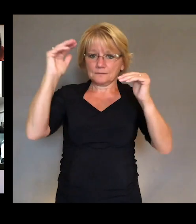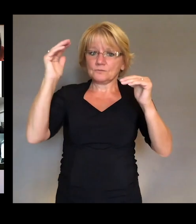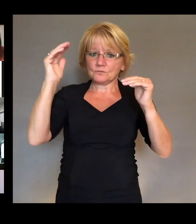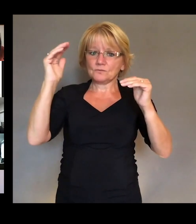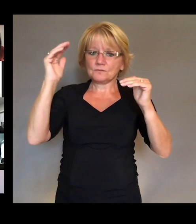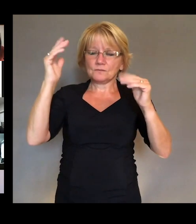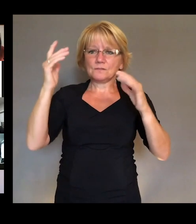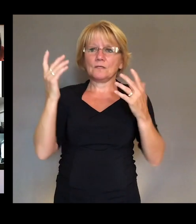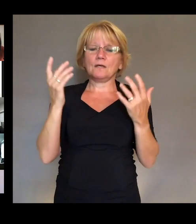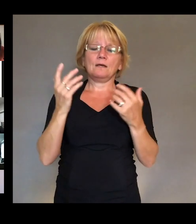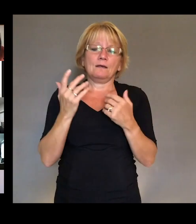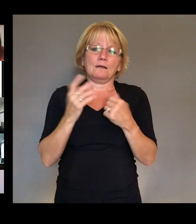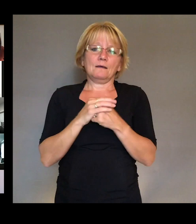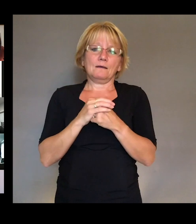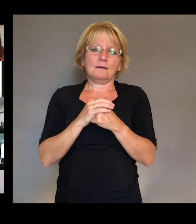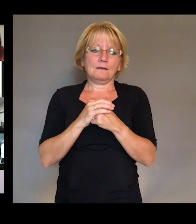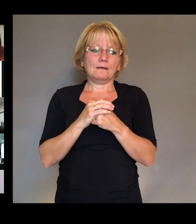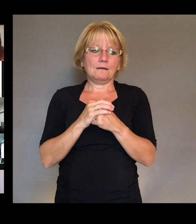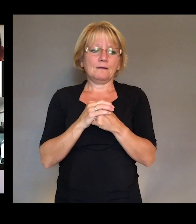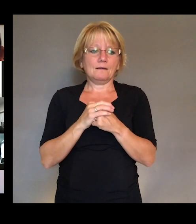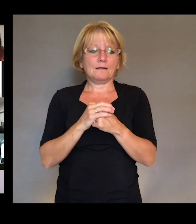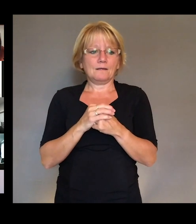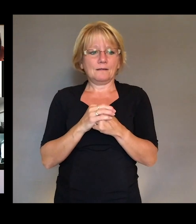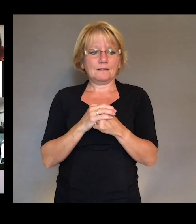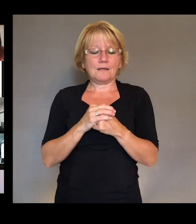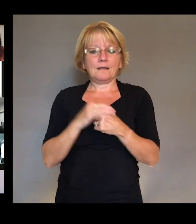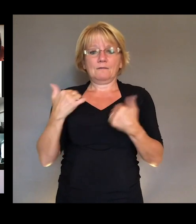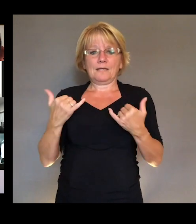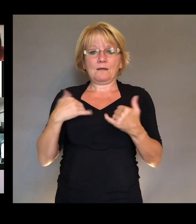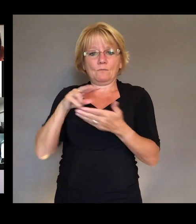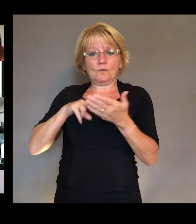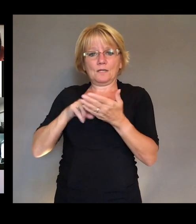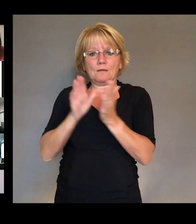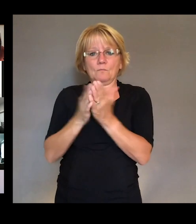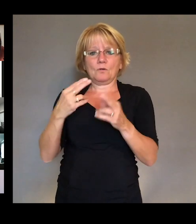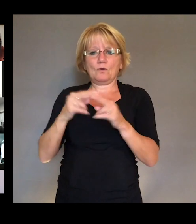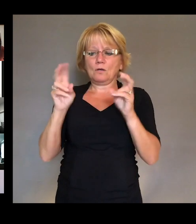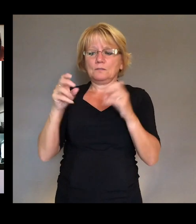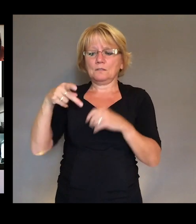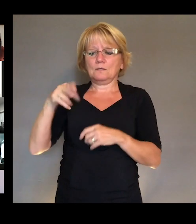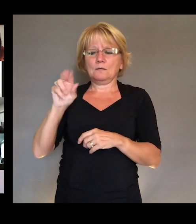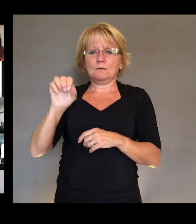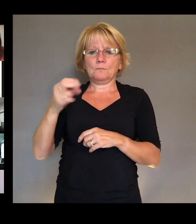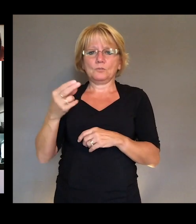So like, so, you know, a lot of times I'm actually reading the book "Push Out" by Dr. Morrison